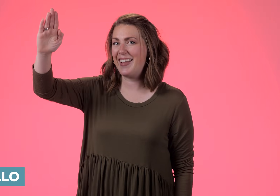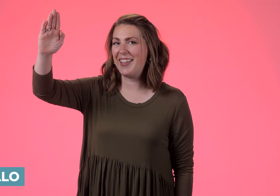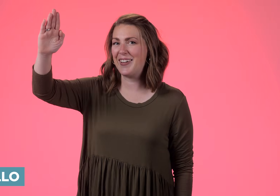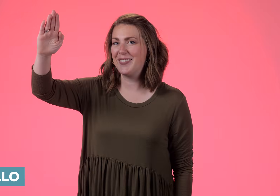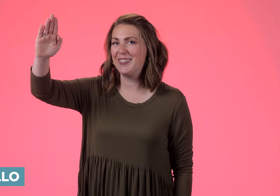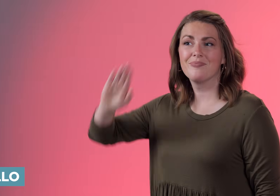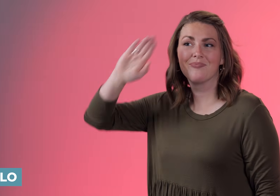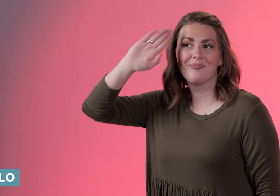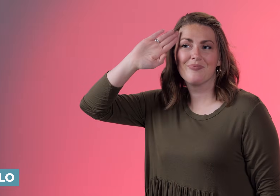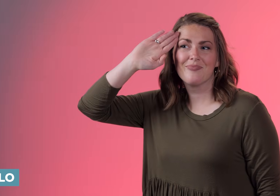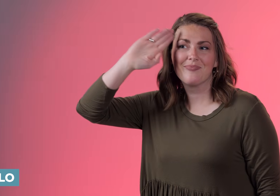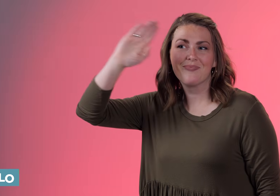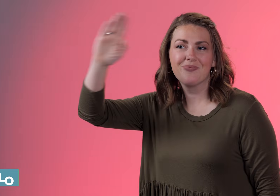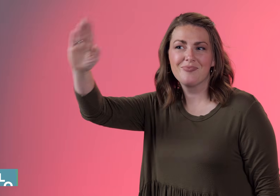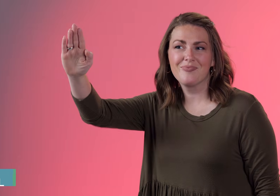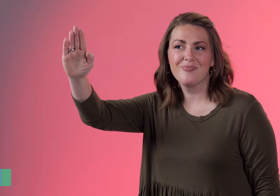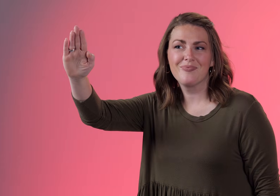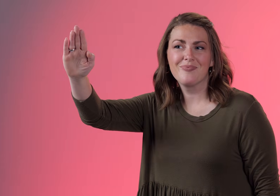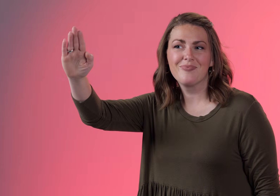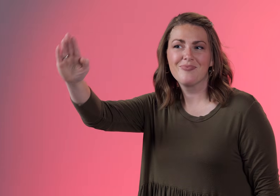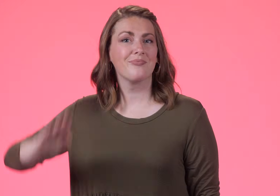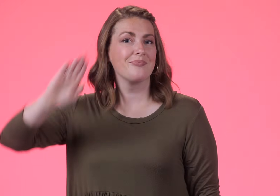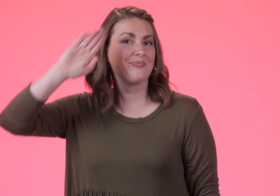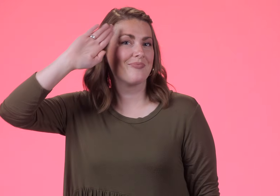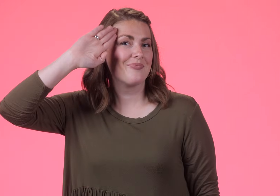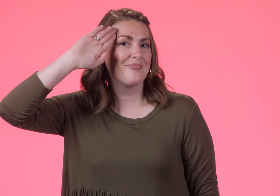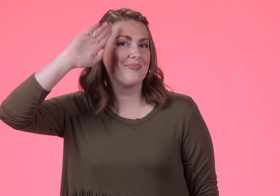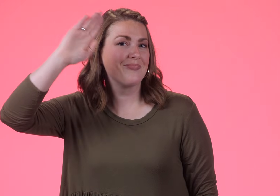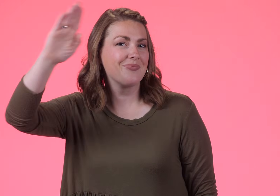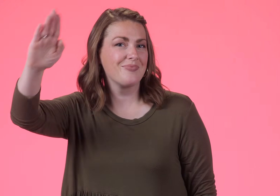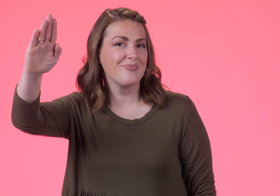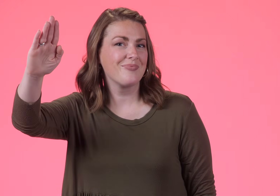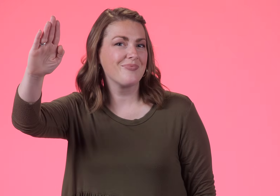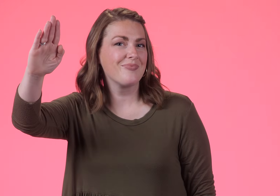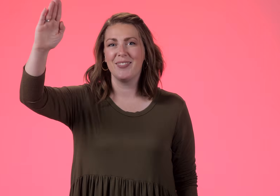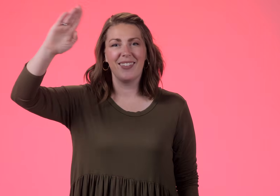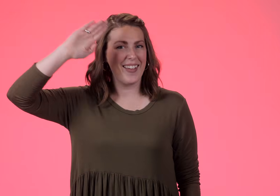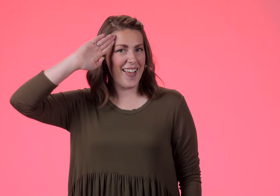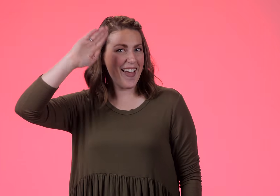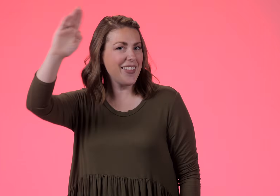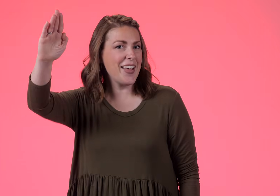HELLO You've got your hand right up here at your forehead, and it's coming out. HELLO